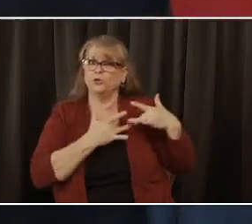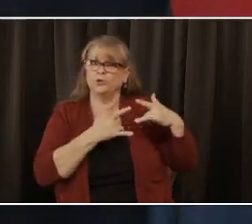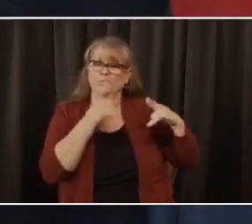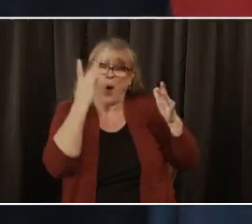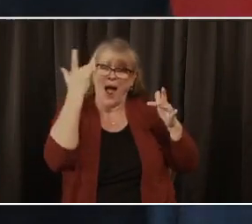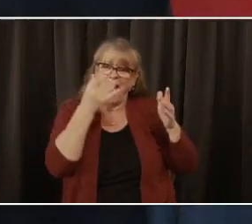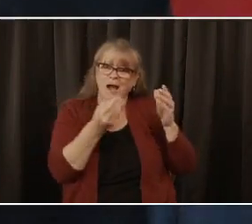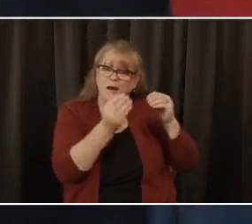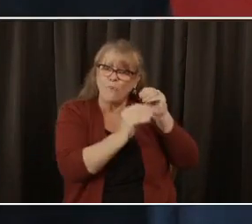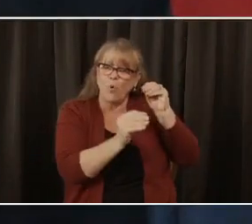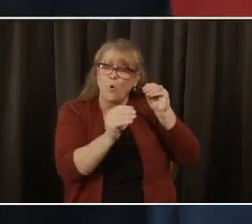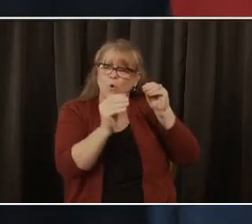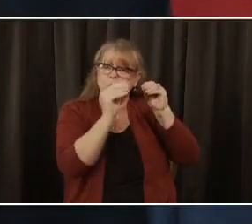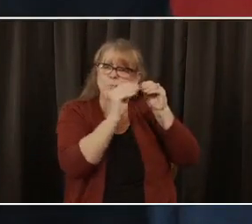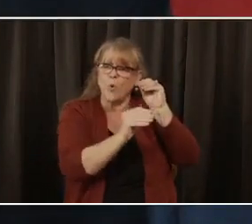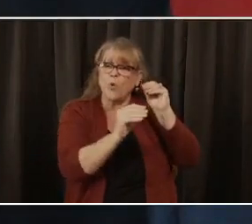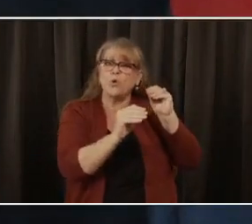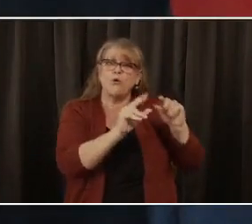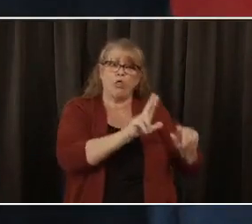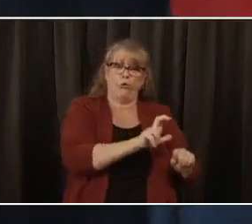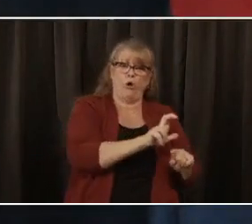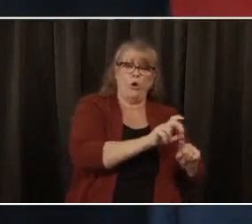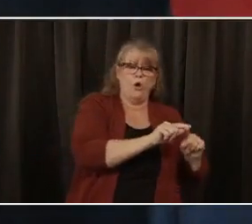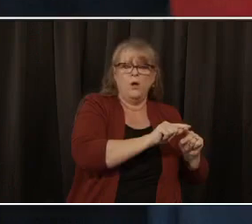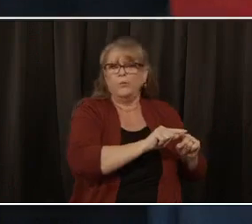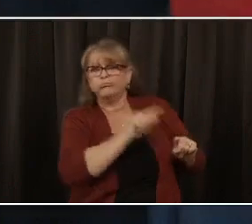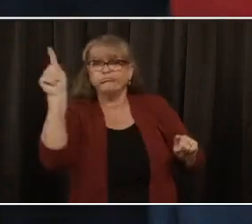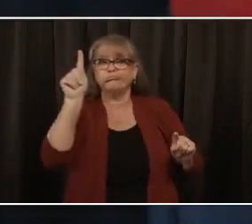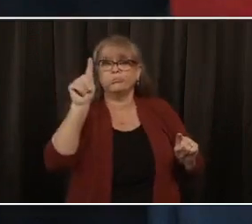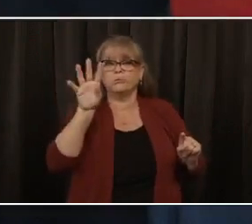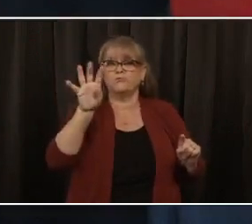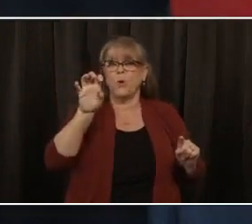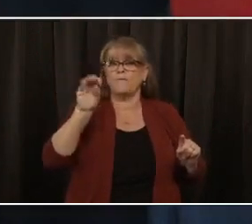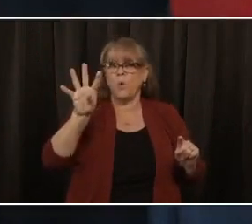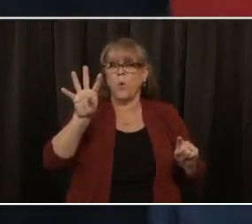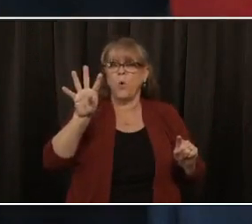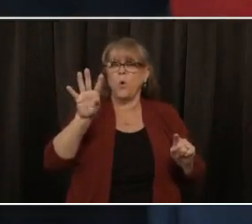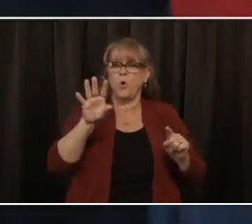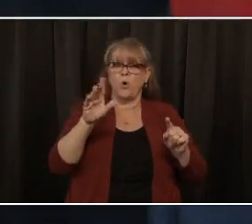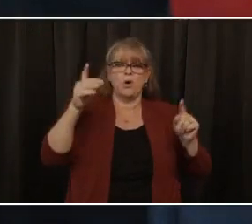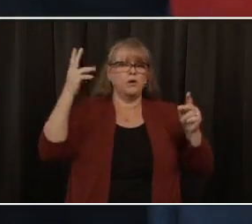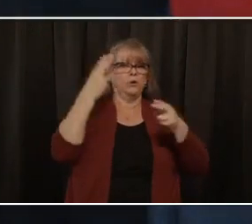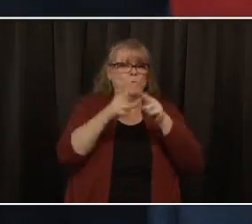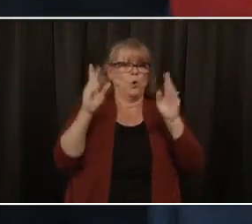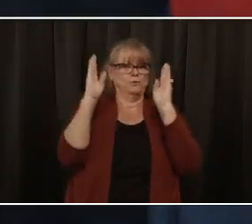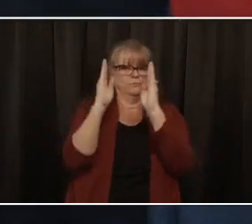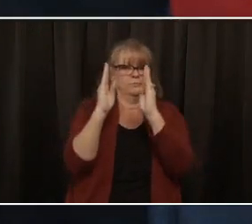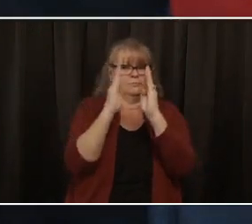to just over 400, over a period of weeks, really underscores the importance of being careful and